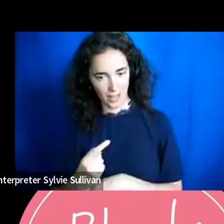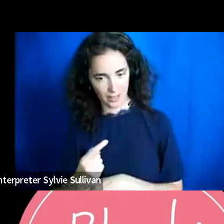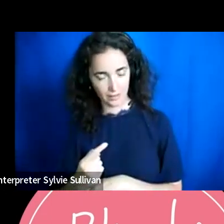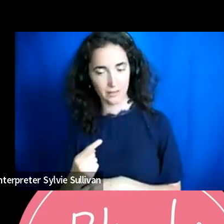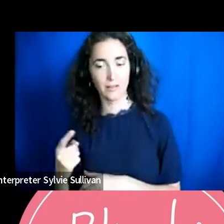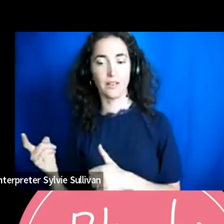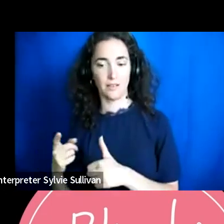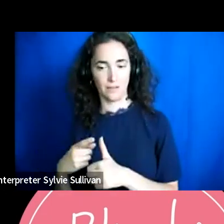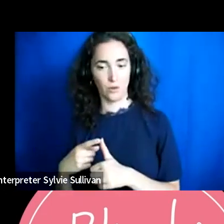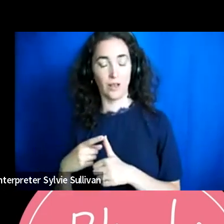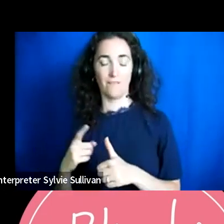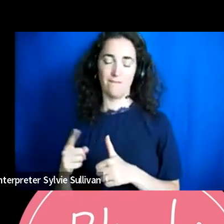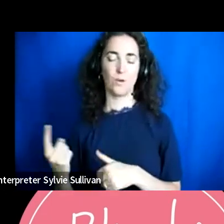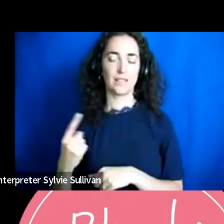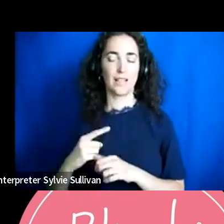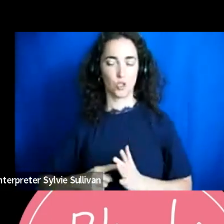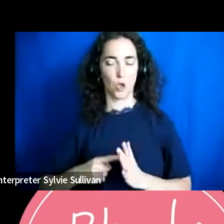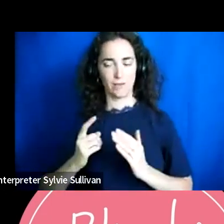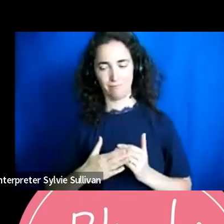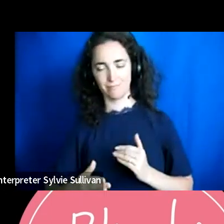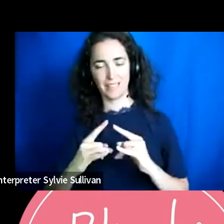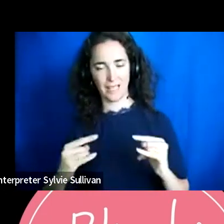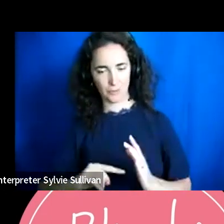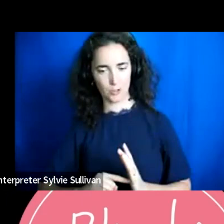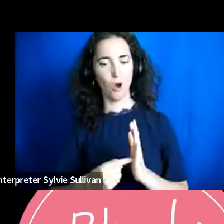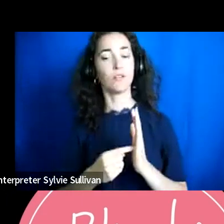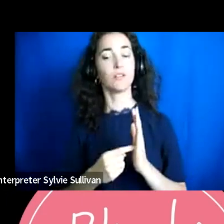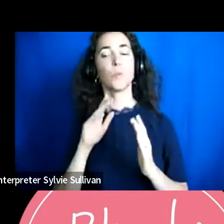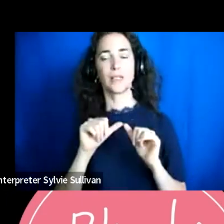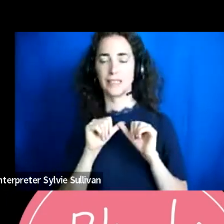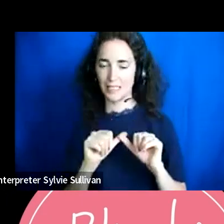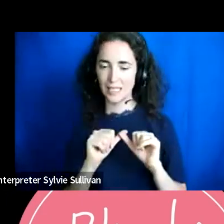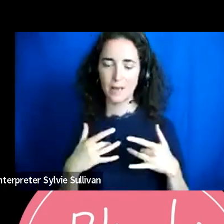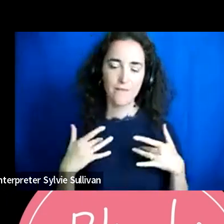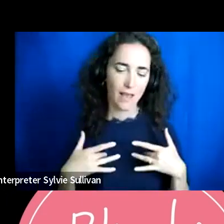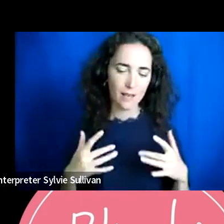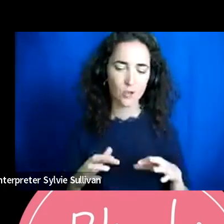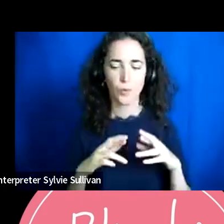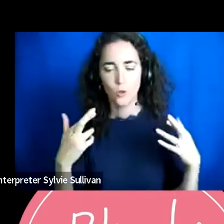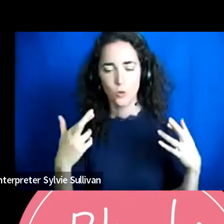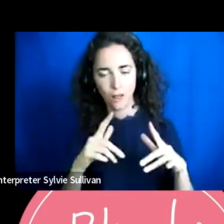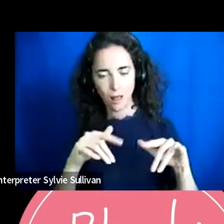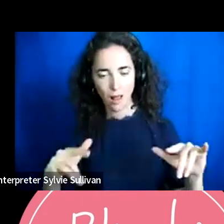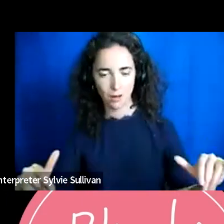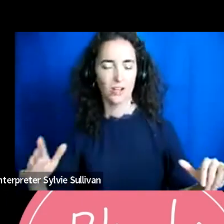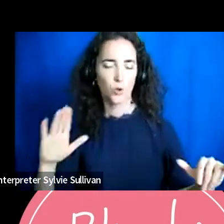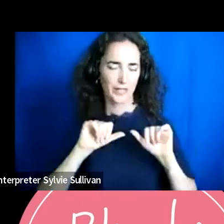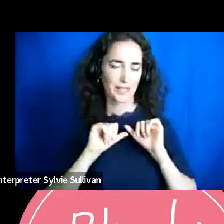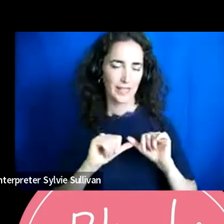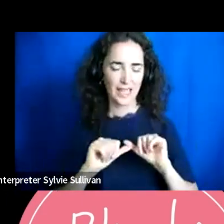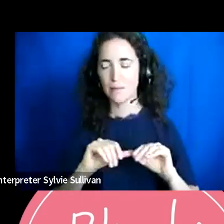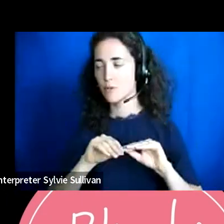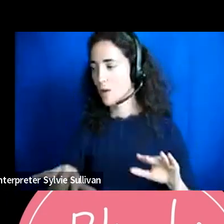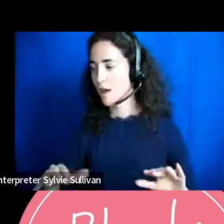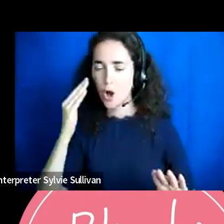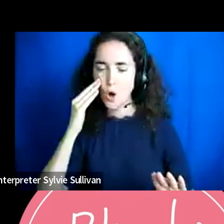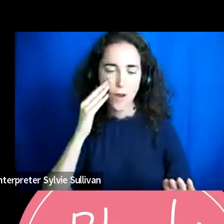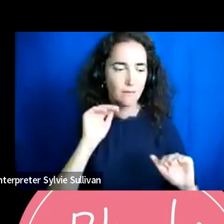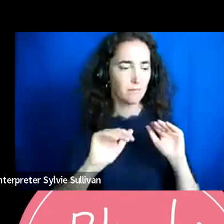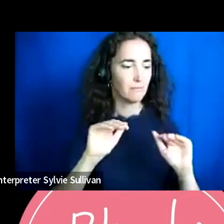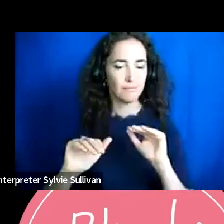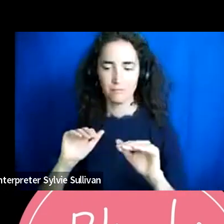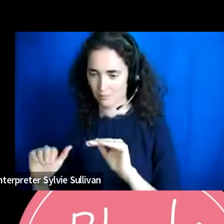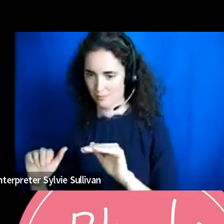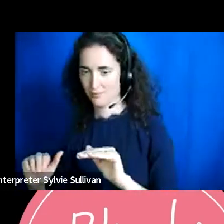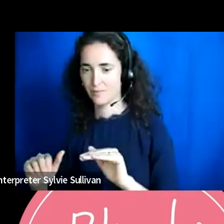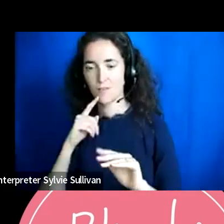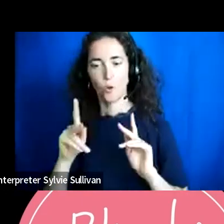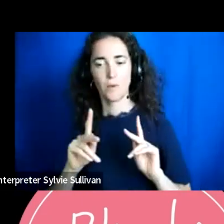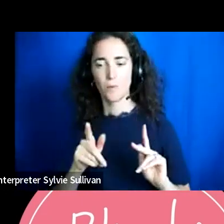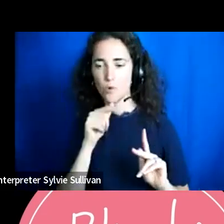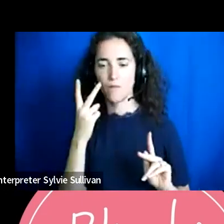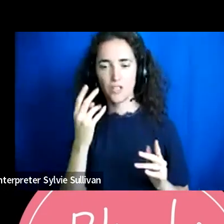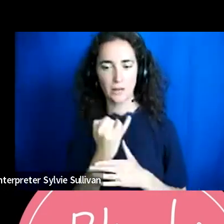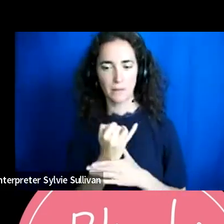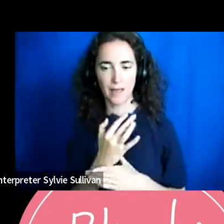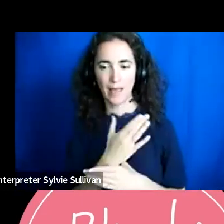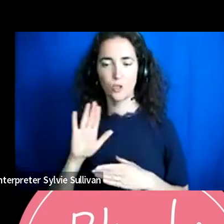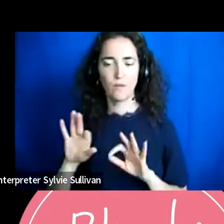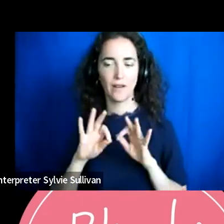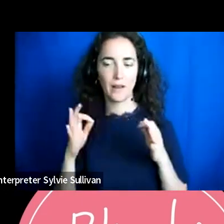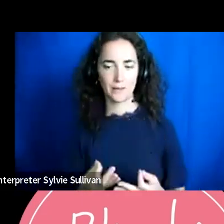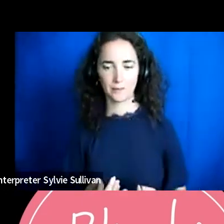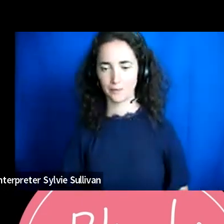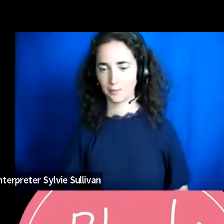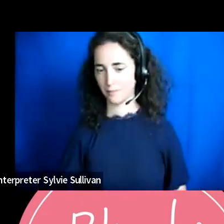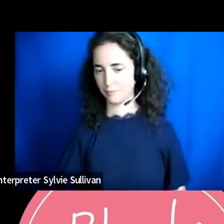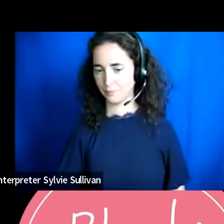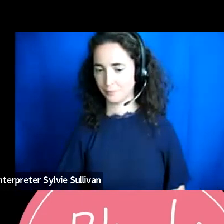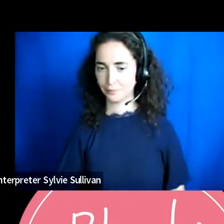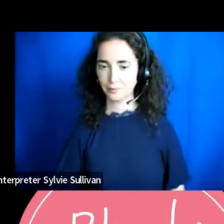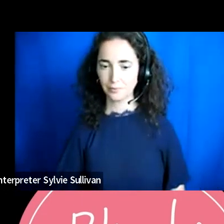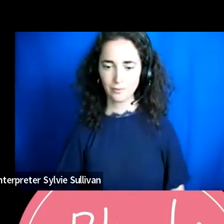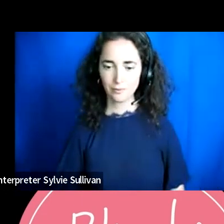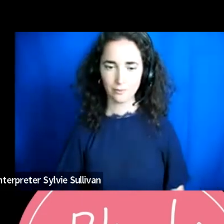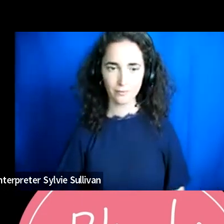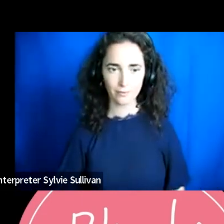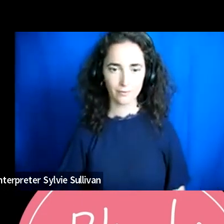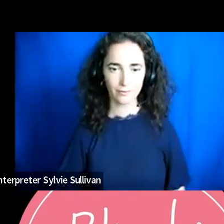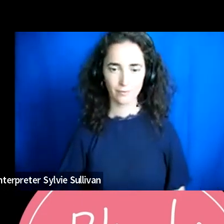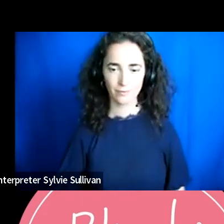off this camp. but we're, gonna continue to have events and have reunions and have stuff, you know, so that we can continue to spread awareness and spread the word you know, for people that are visually impaired in their families